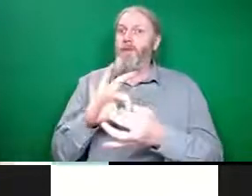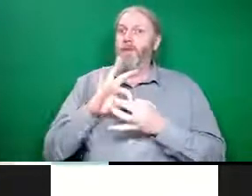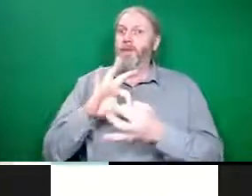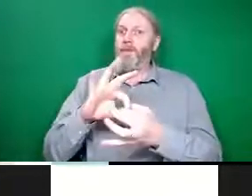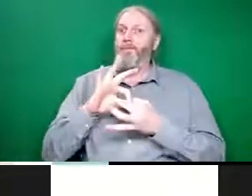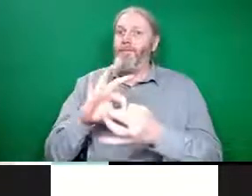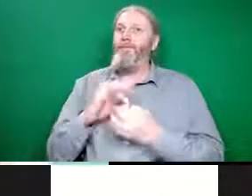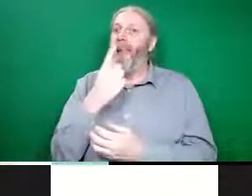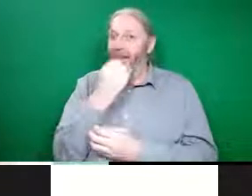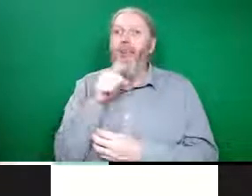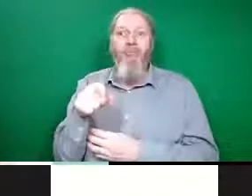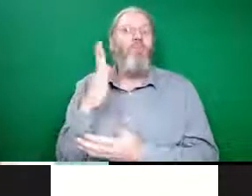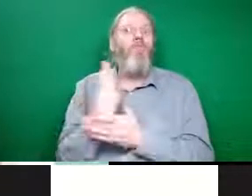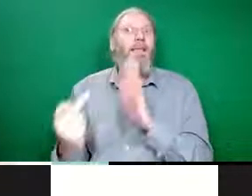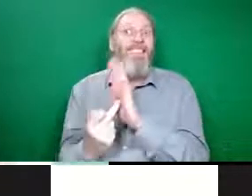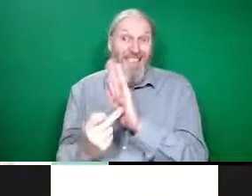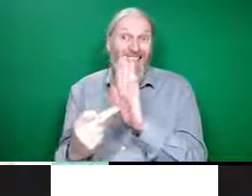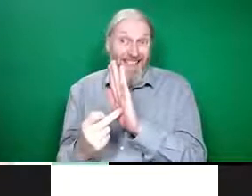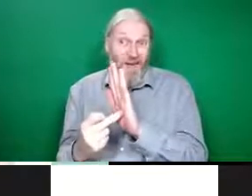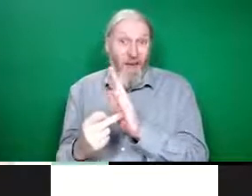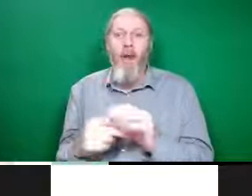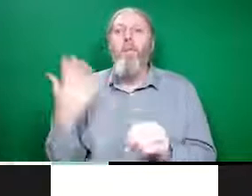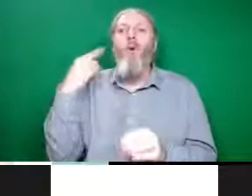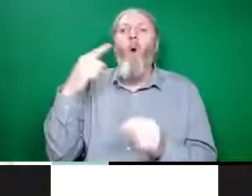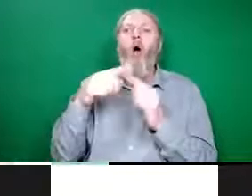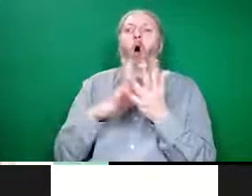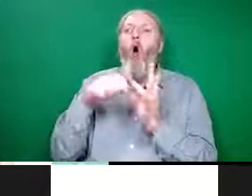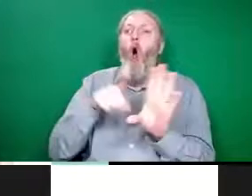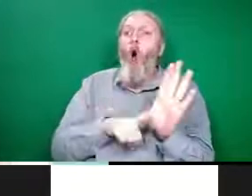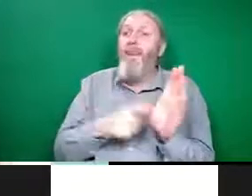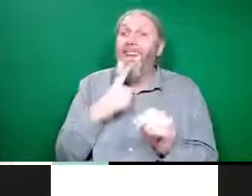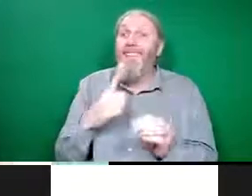Like I say with Basildon, all of the projects just show